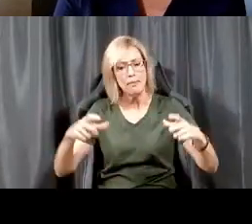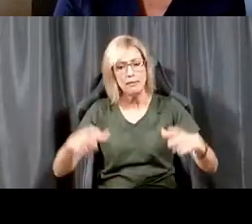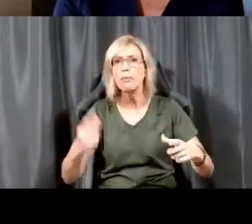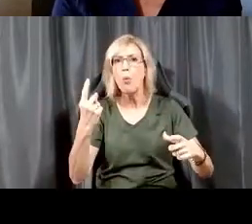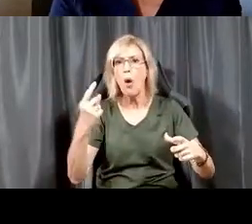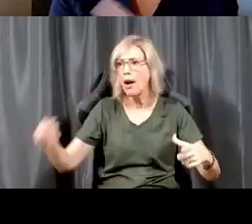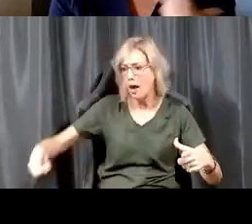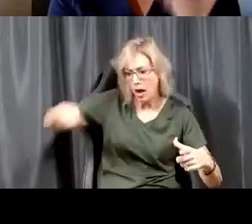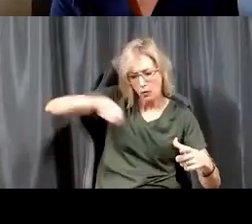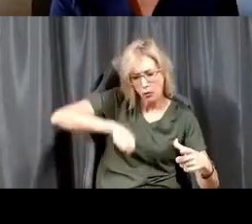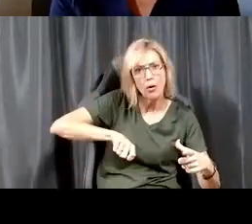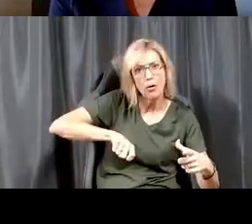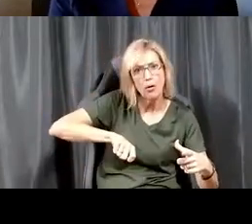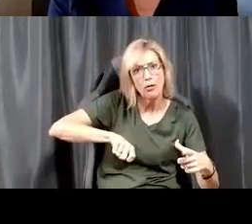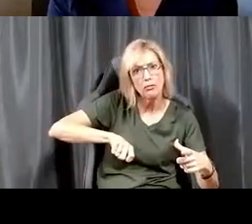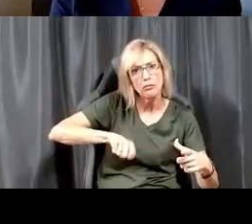Maybe just giving them one thing at a time.